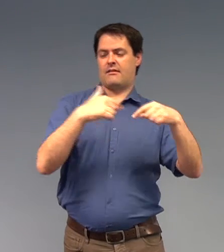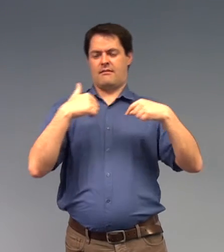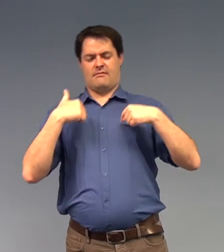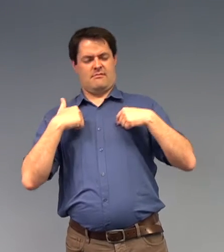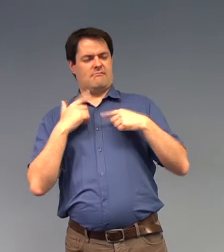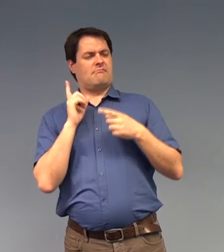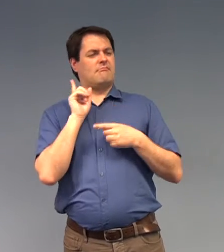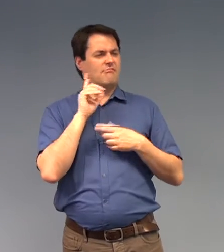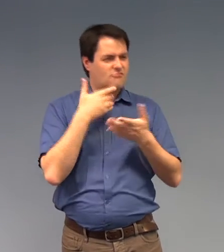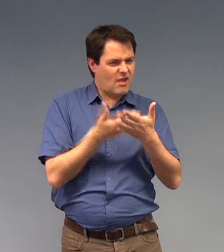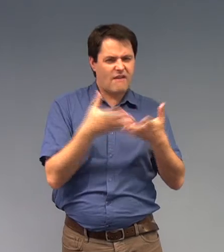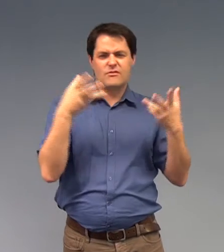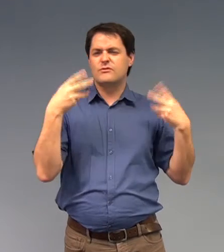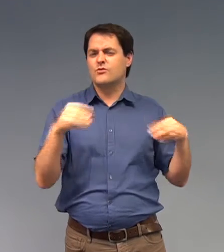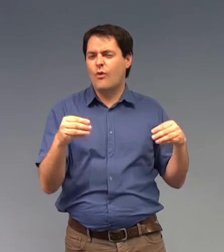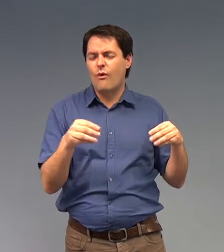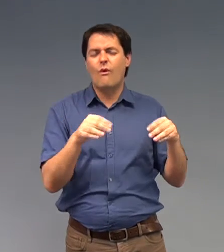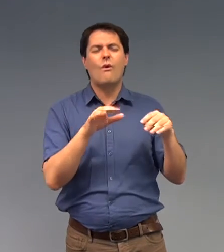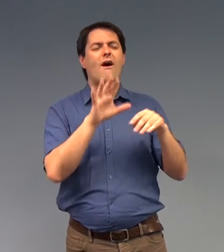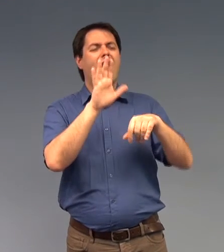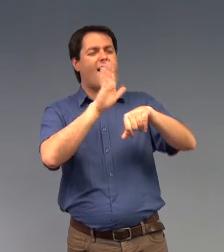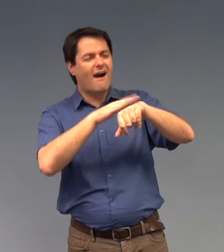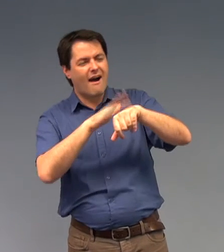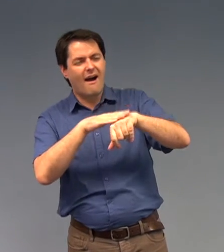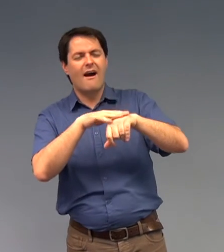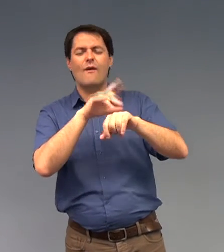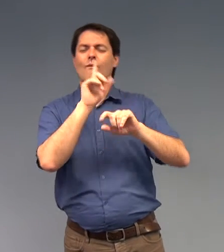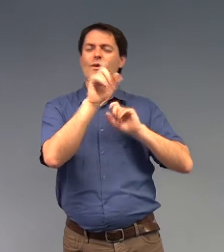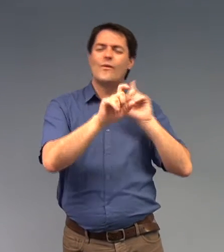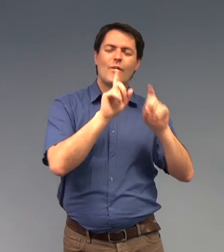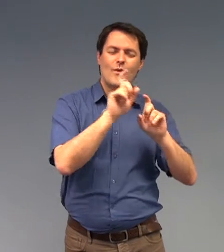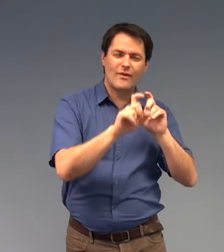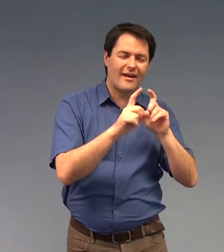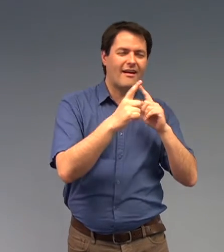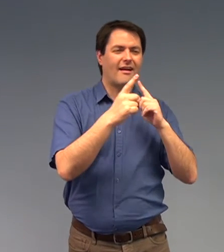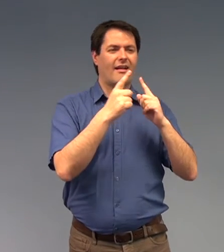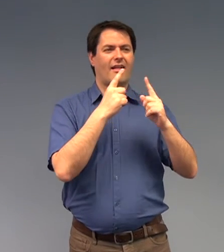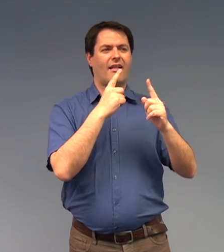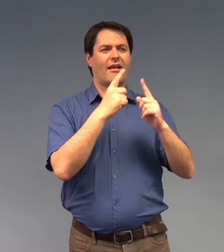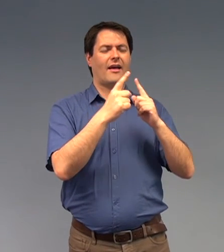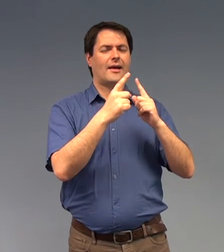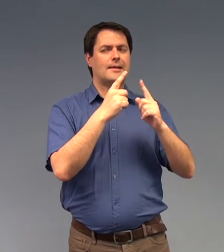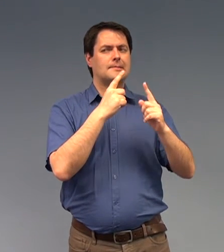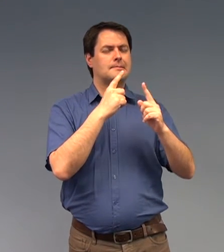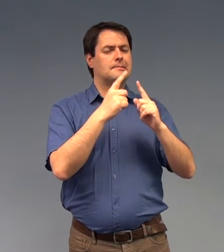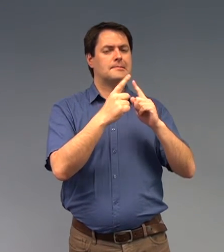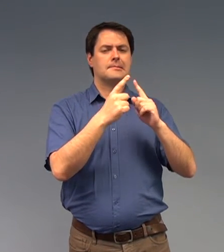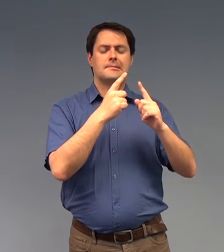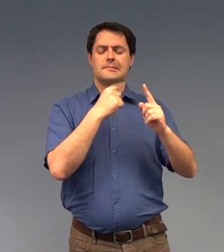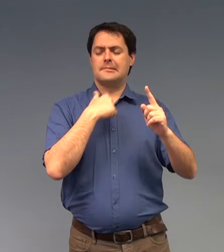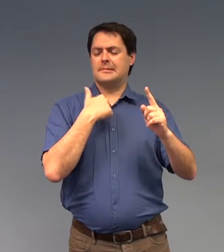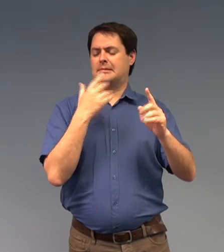as opposed to a cell phone, here in the US. I went to the store and I asked several questions.